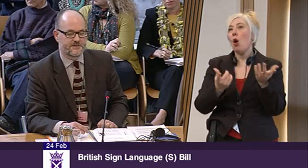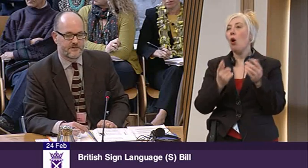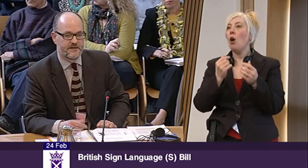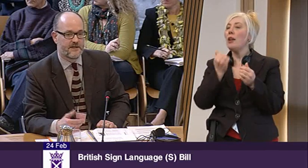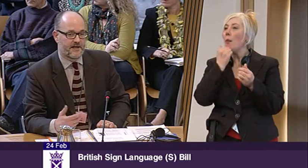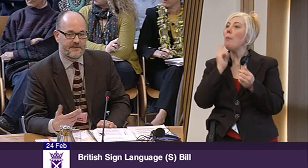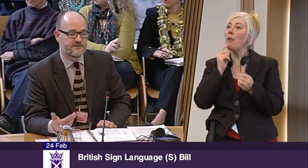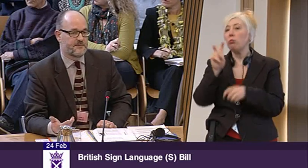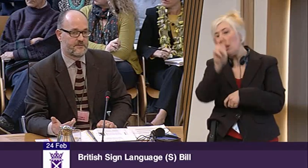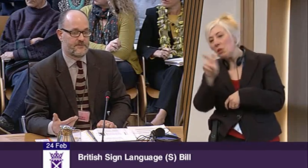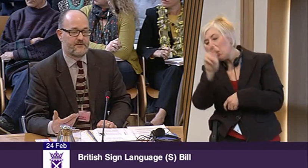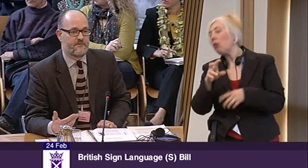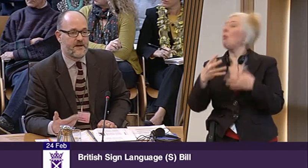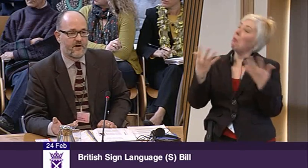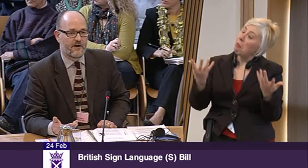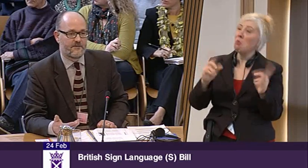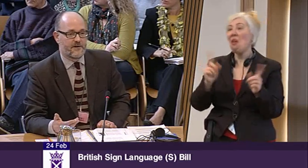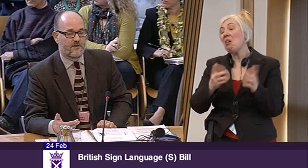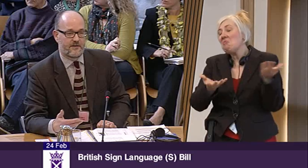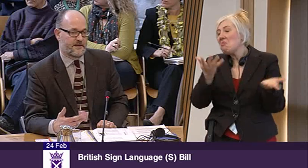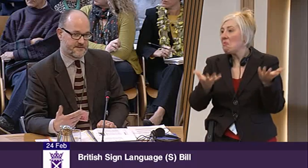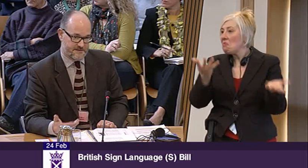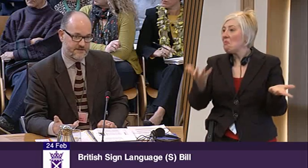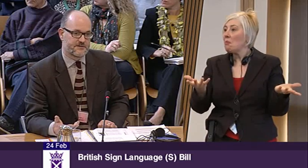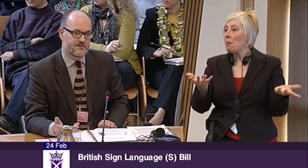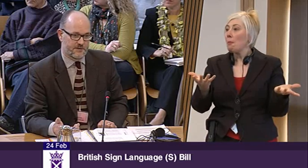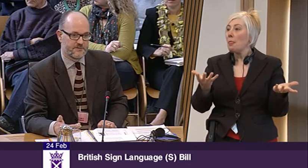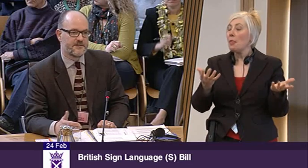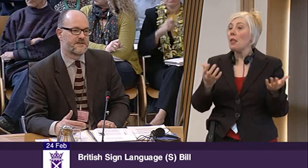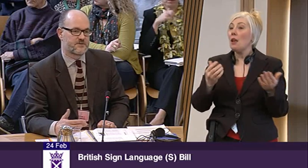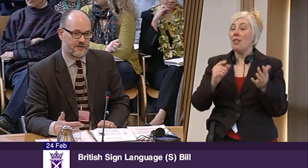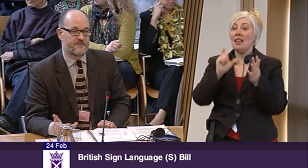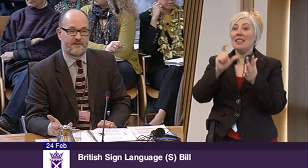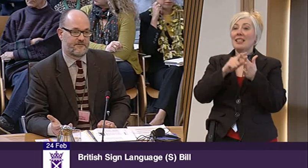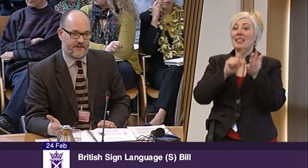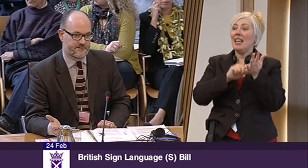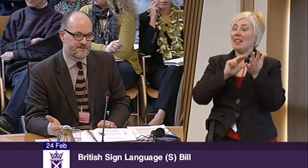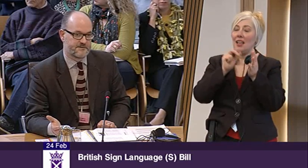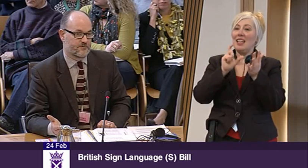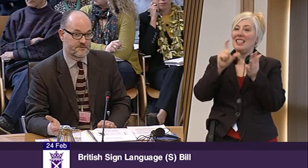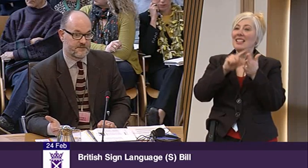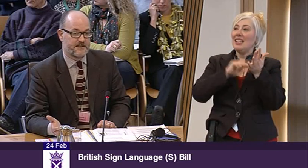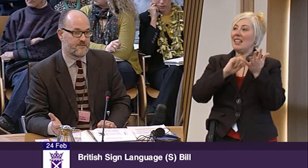are required and so on. The census showed that there are approximately 12,500 BSL users